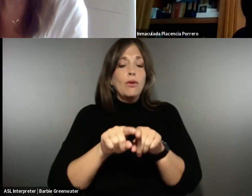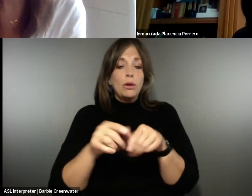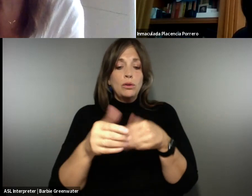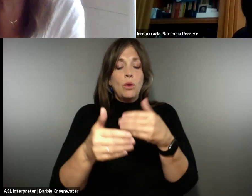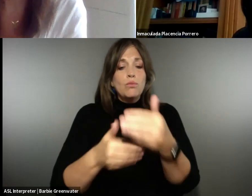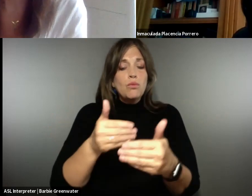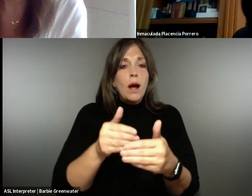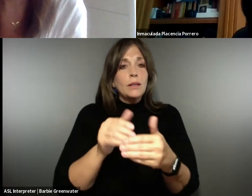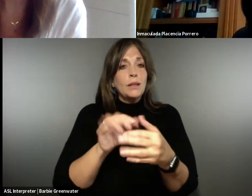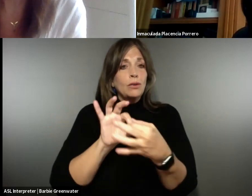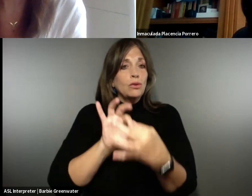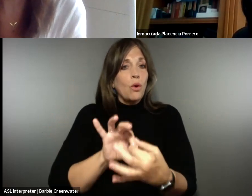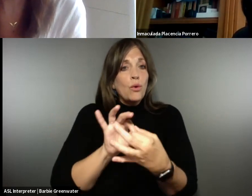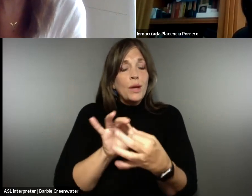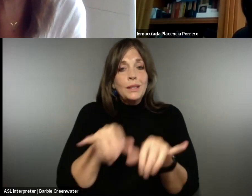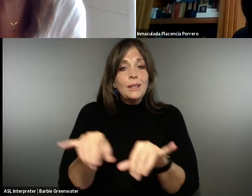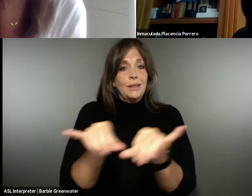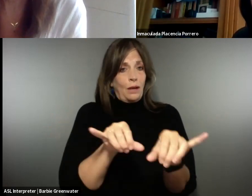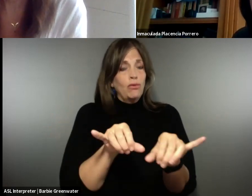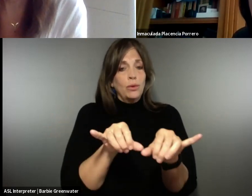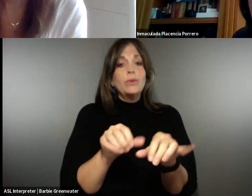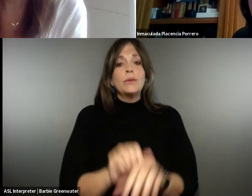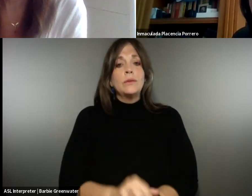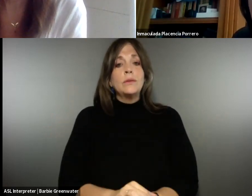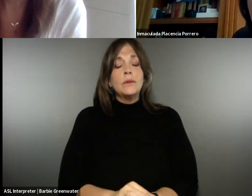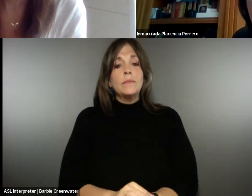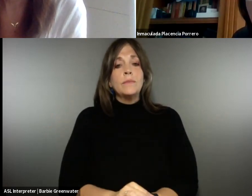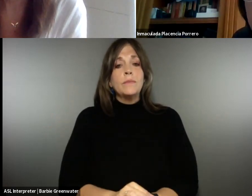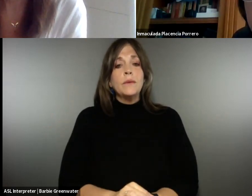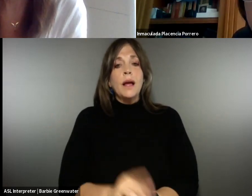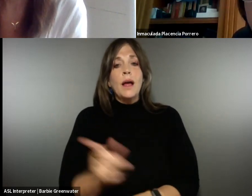the accessibility of the built environment, and also the design for